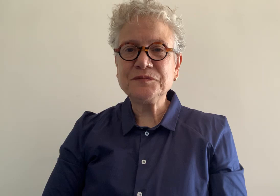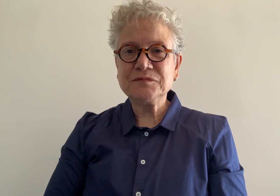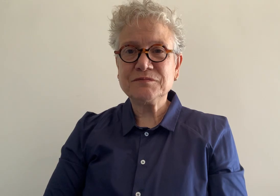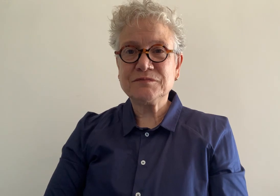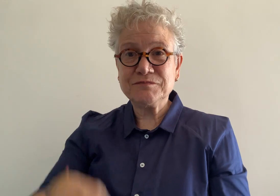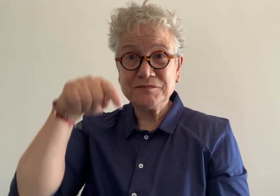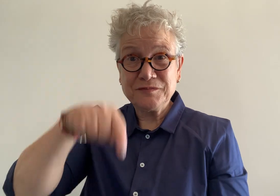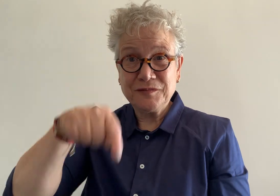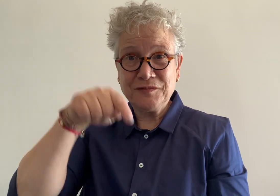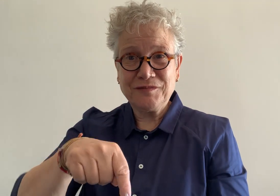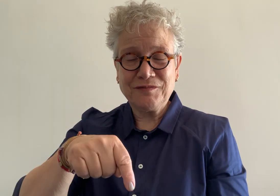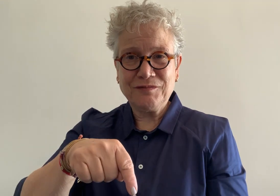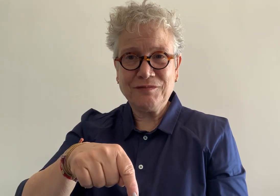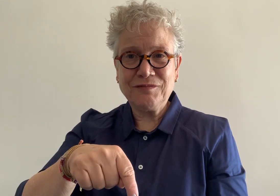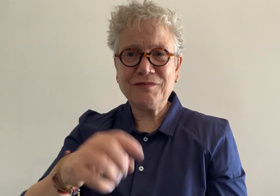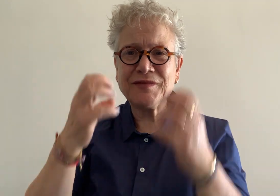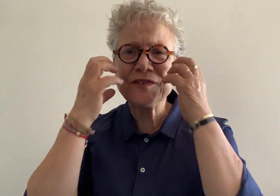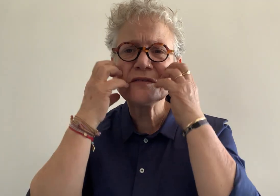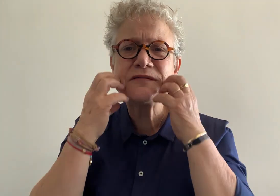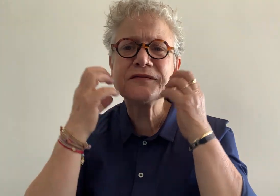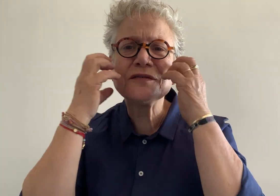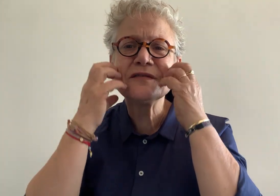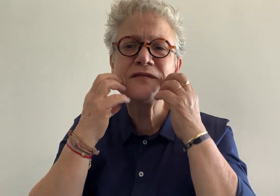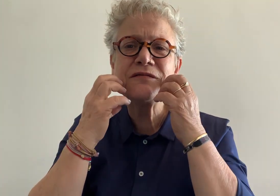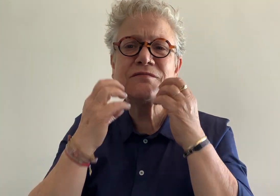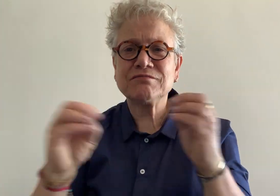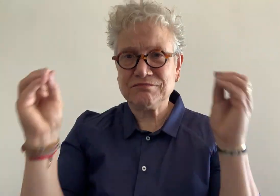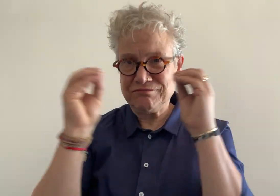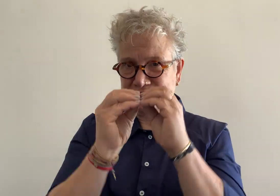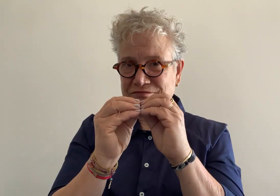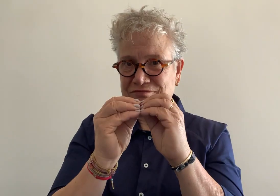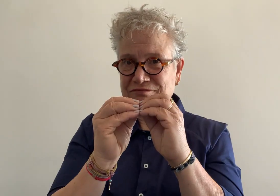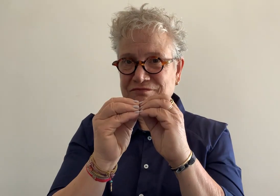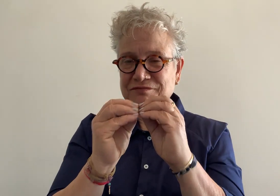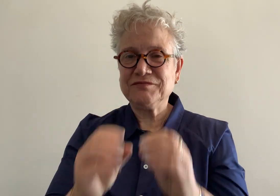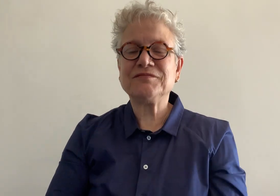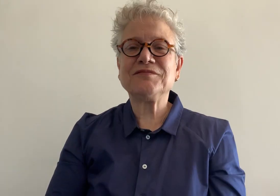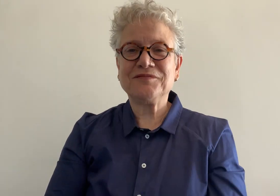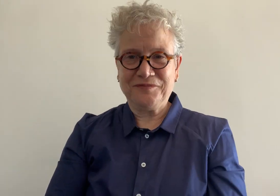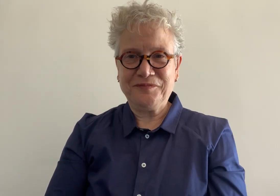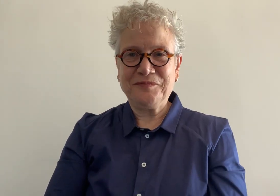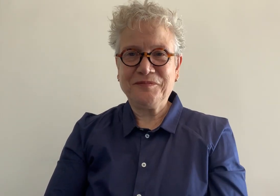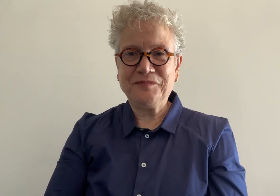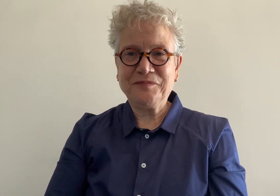Today is Day 10 in the Omer.